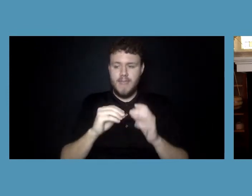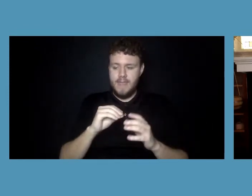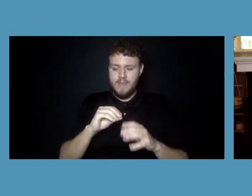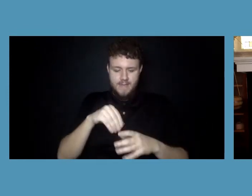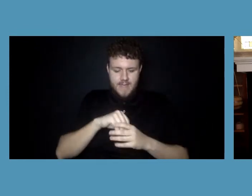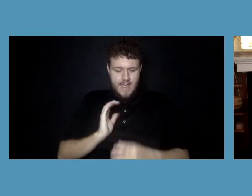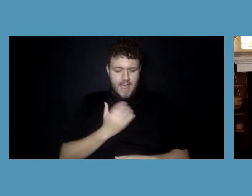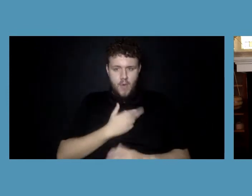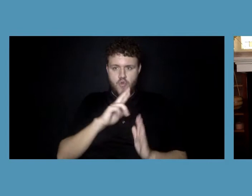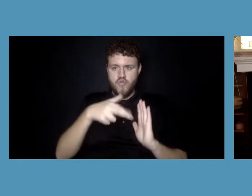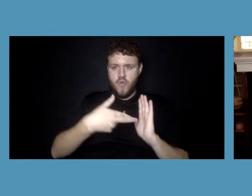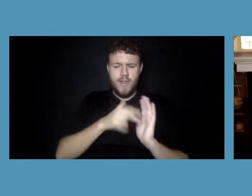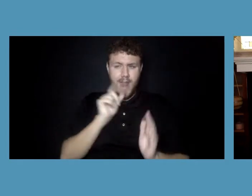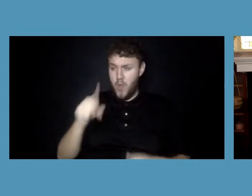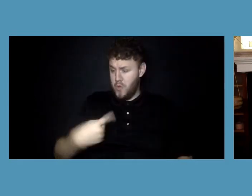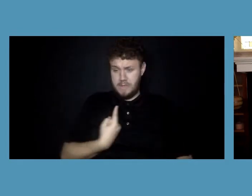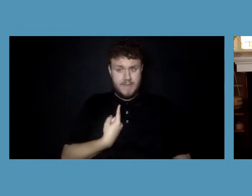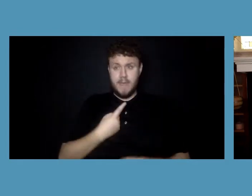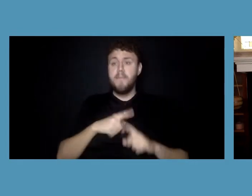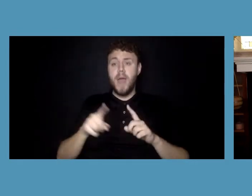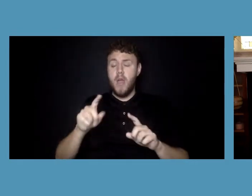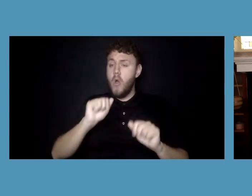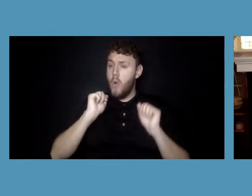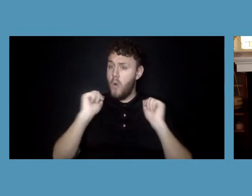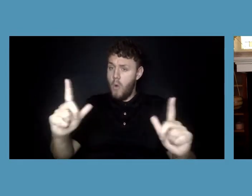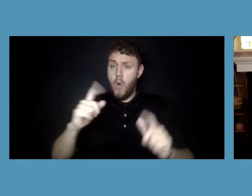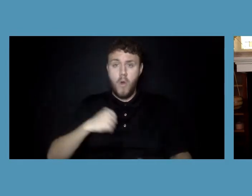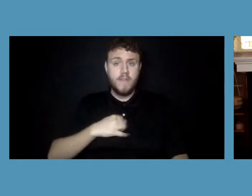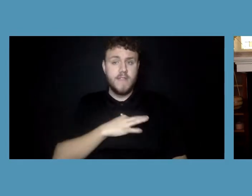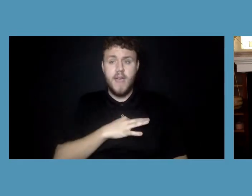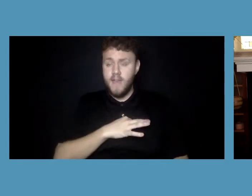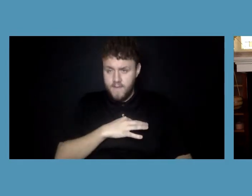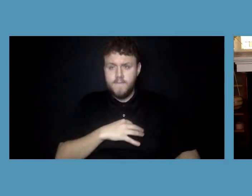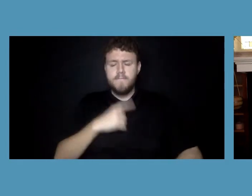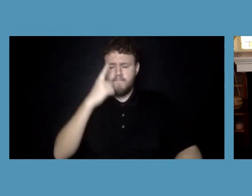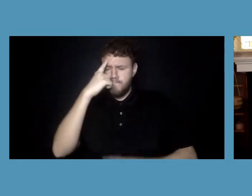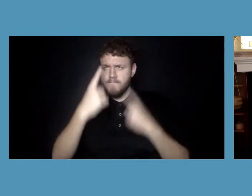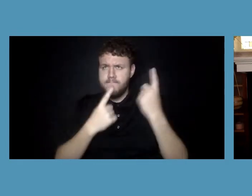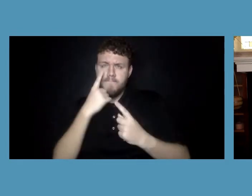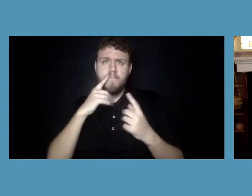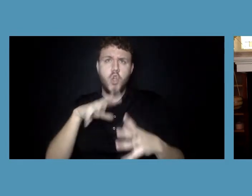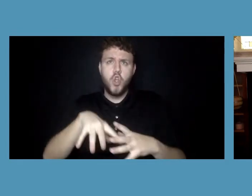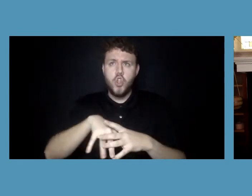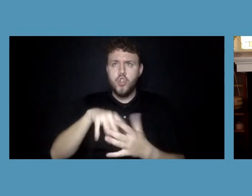me doing it. Everyone that works on our team has learned about the various elements